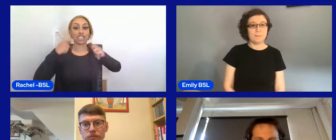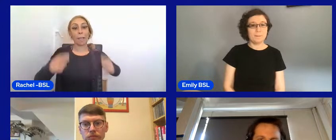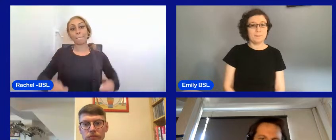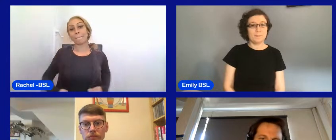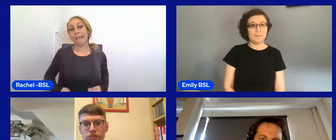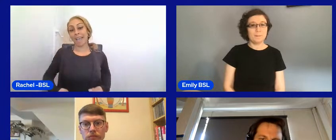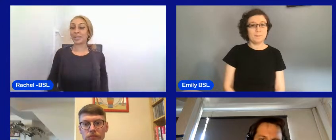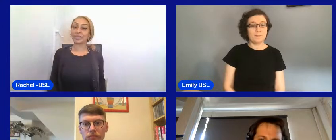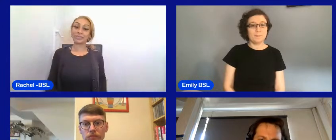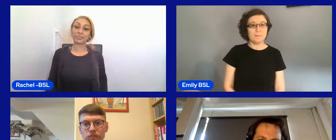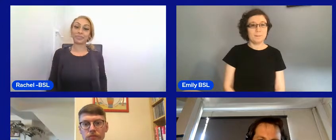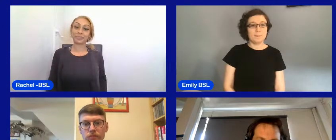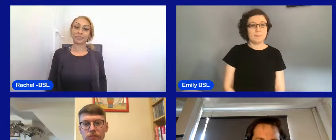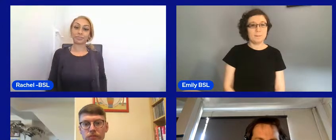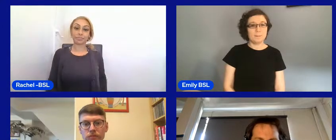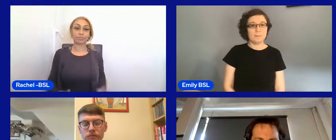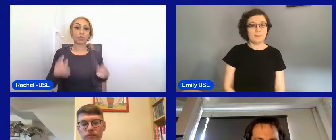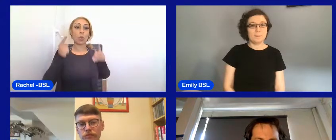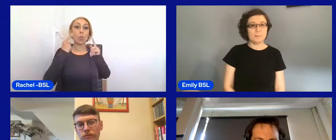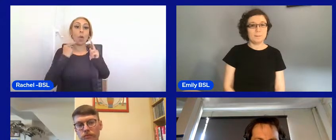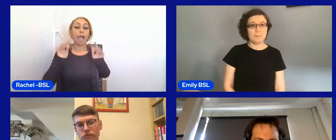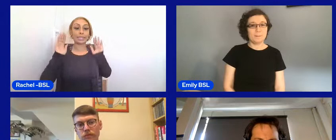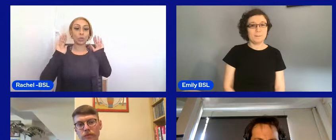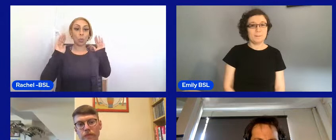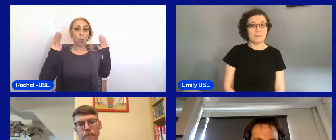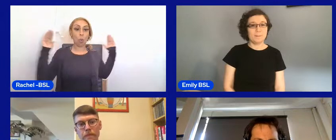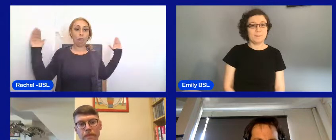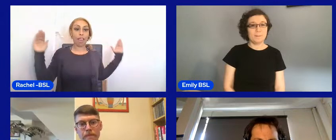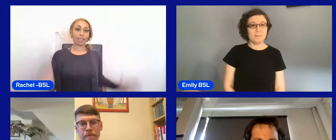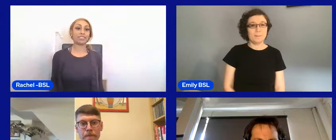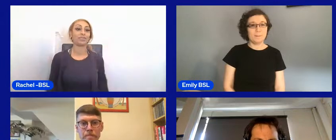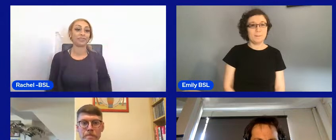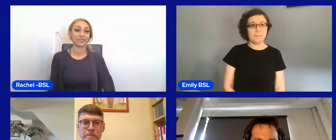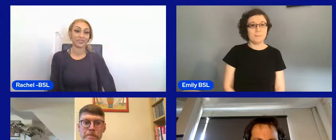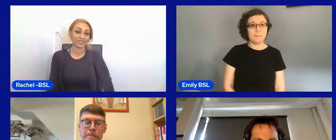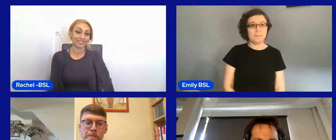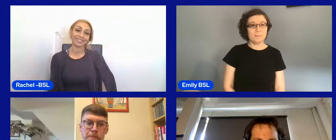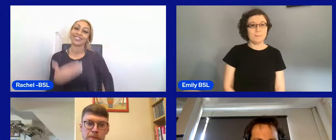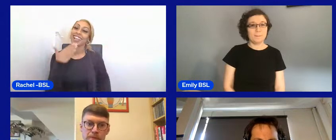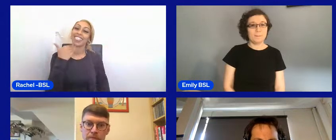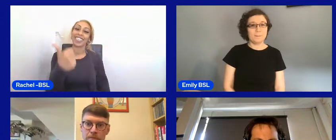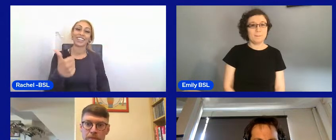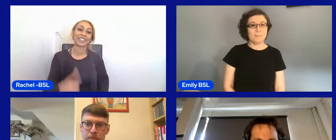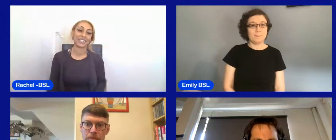wearing a black jumper and I am against a white wall.